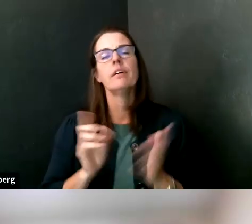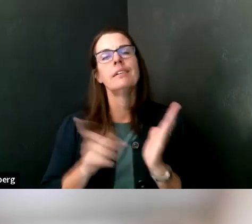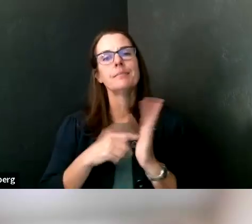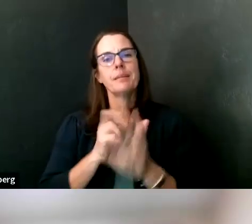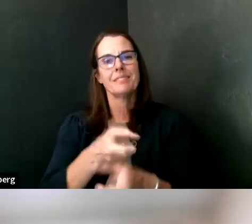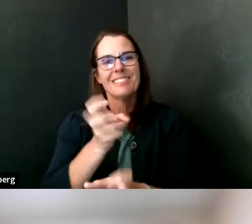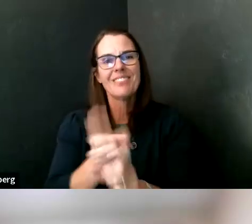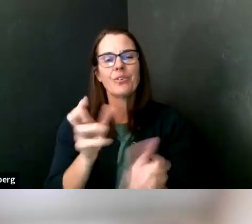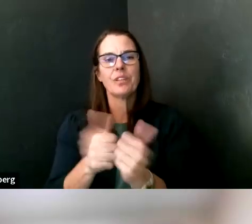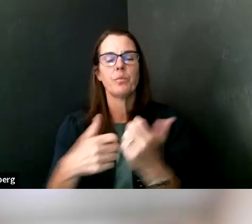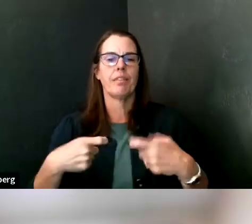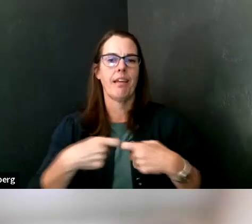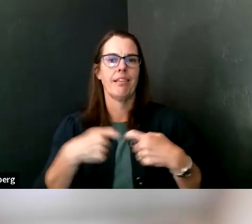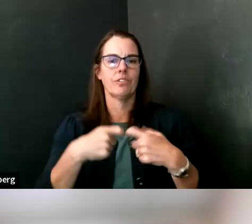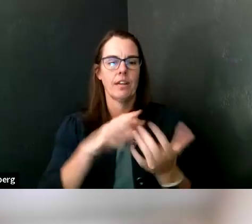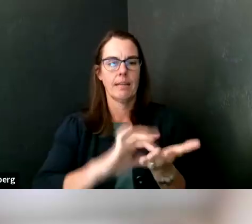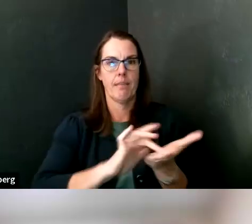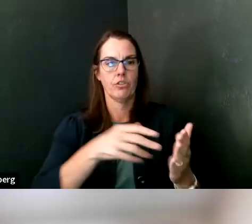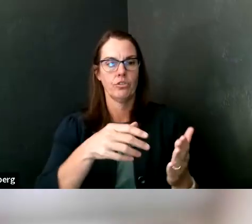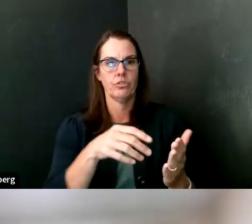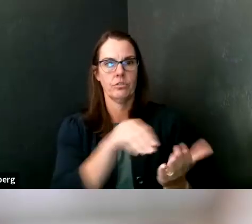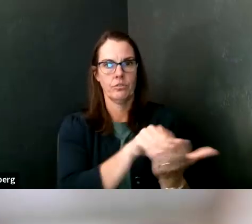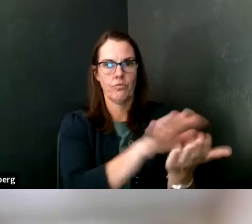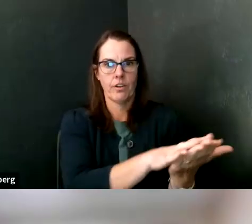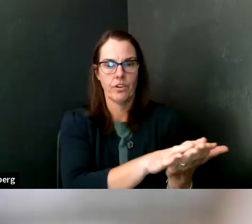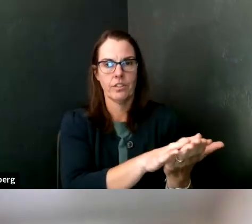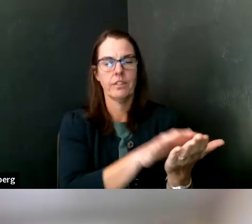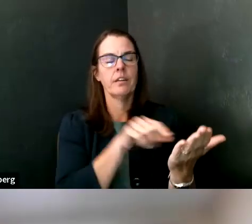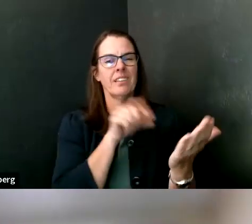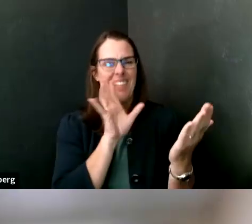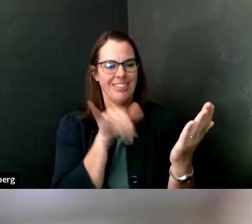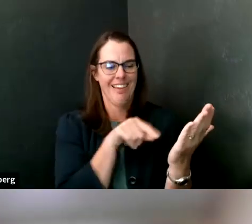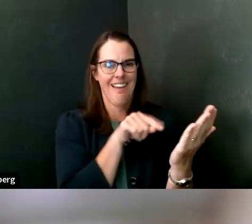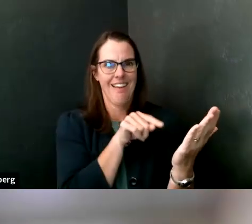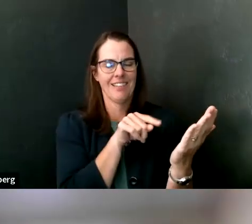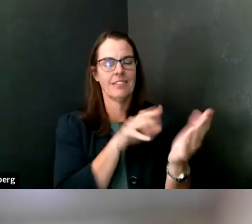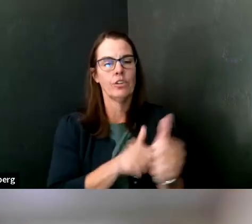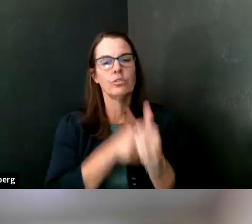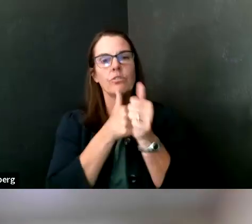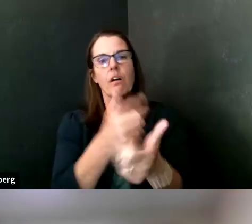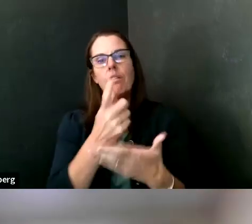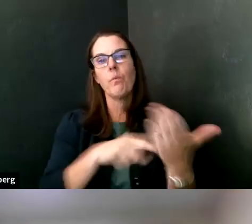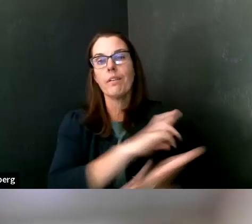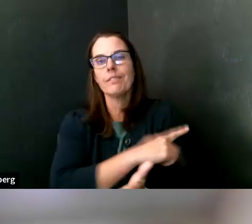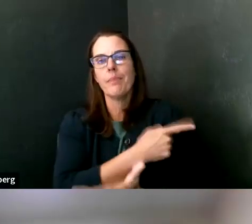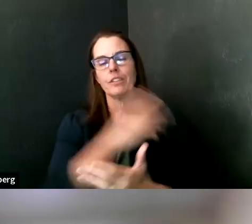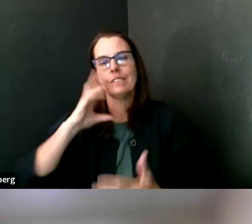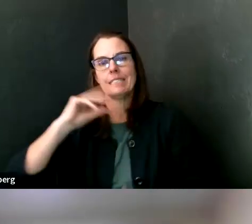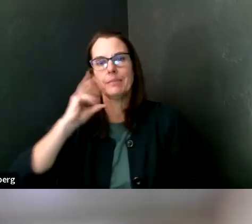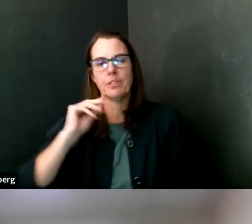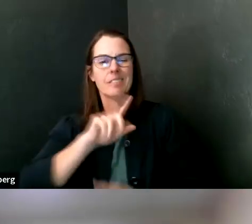uh electronic medical record to follow what the patient experience at the pharmacy.